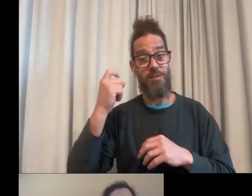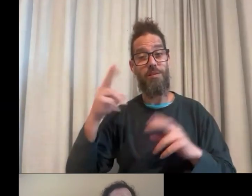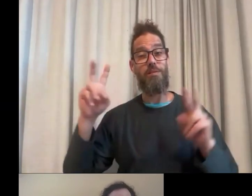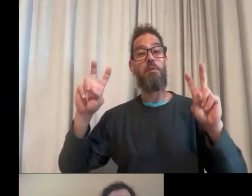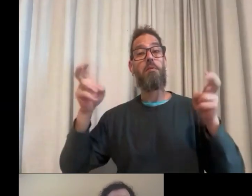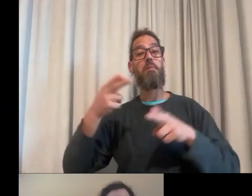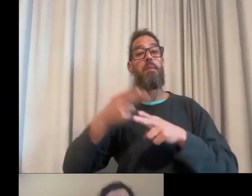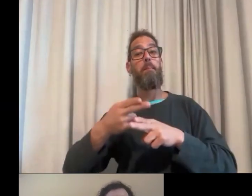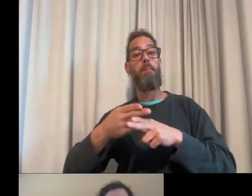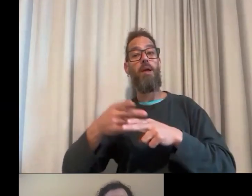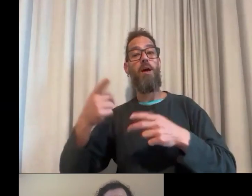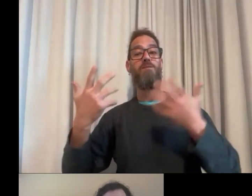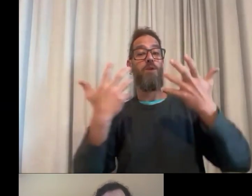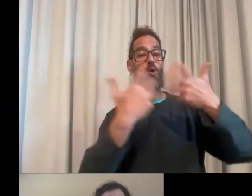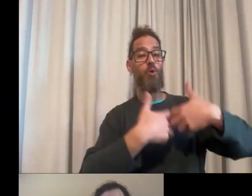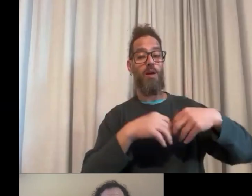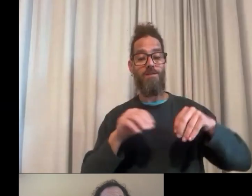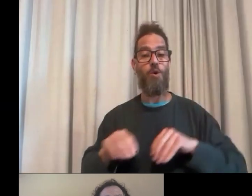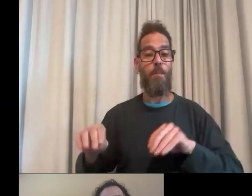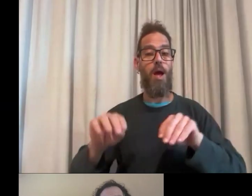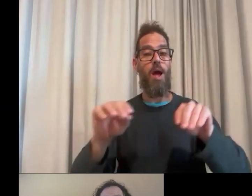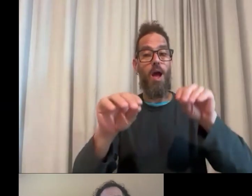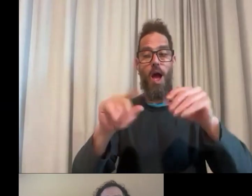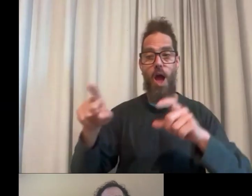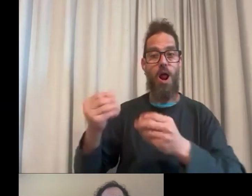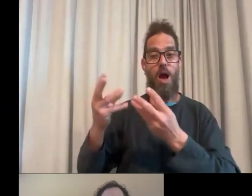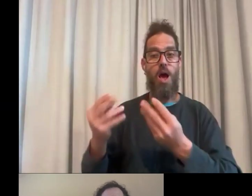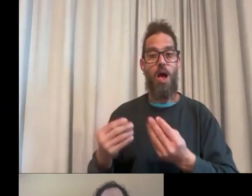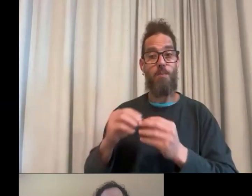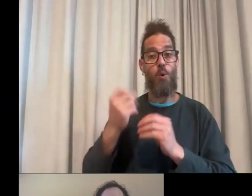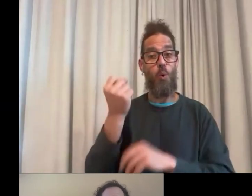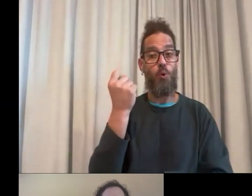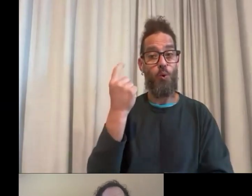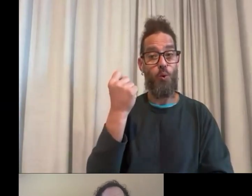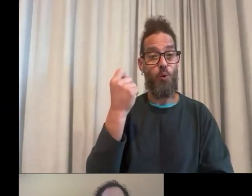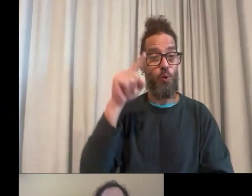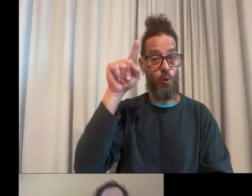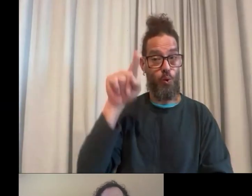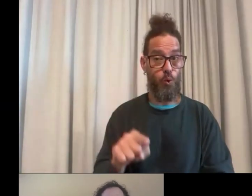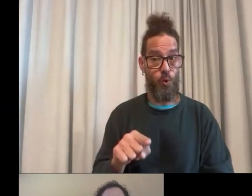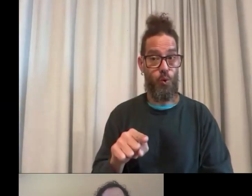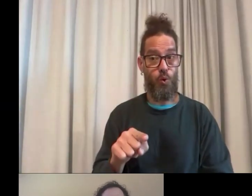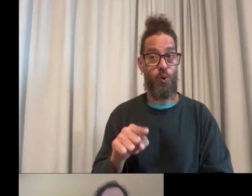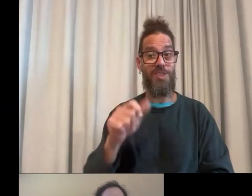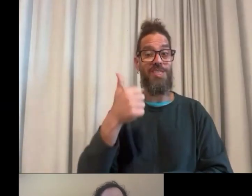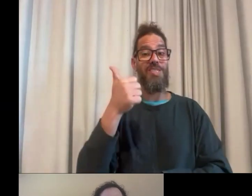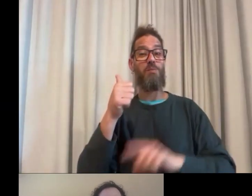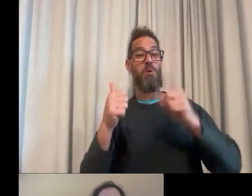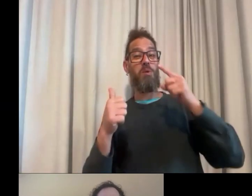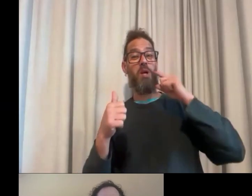goes beyond WCAG, and it's called functional performance statements. And so there's statements, there's 11 of them.